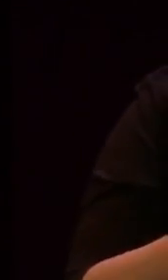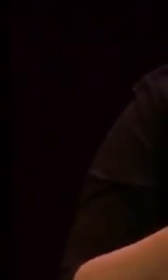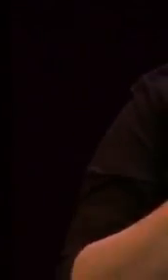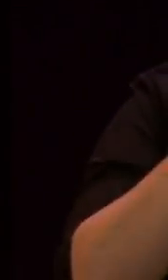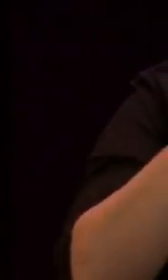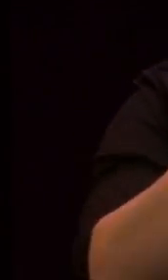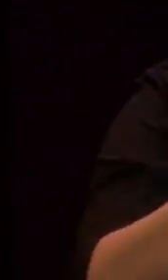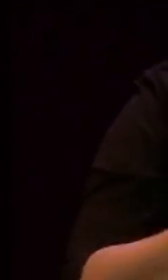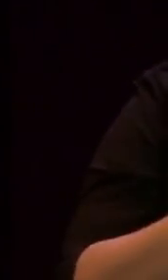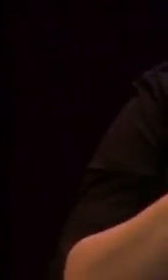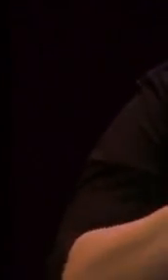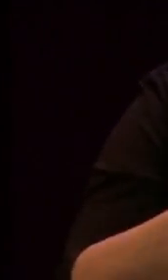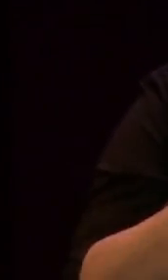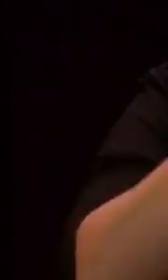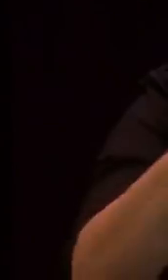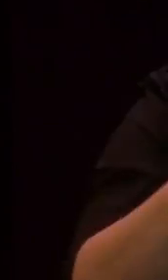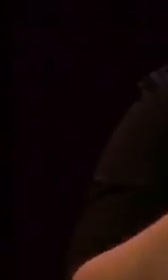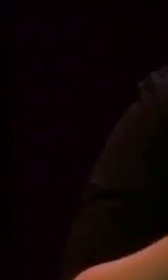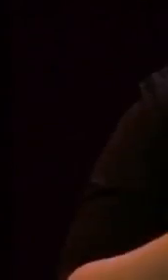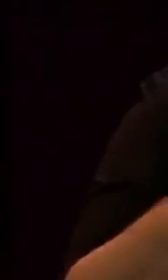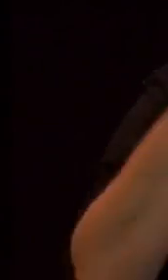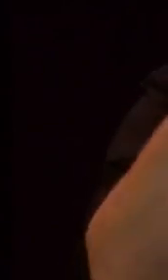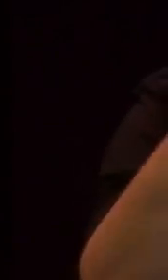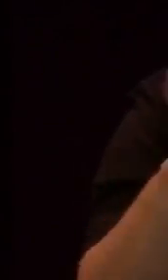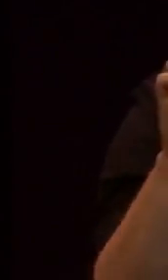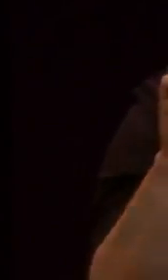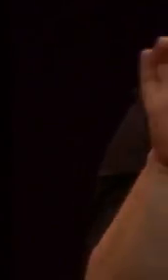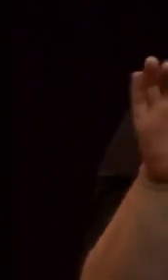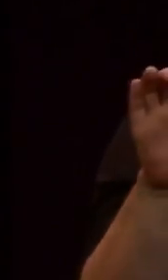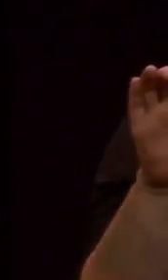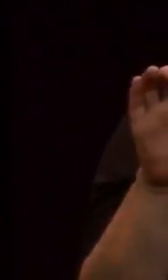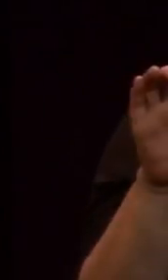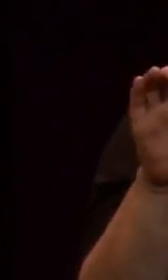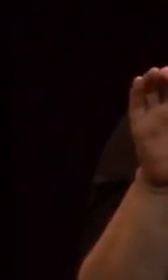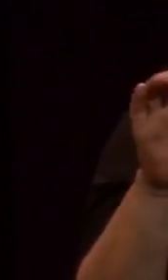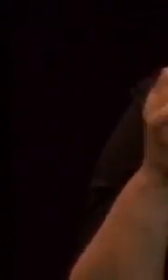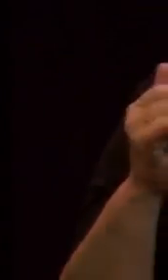I WANT TO SAY THIS. THE DISTRICT OF COLUMBIA -- AND AS I NOW CHAIR THE BOARD OF